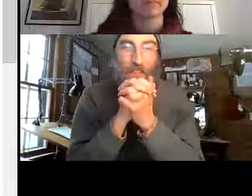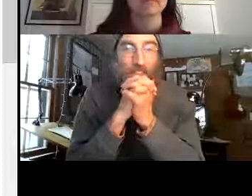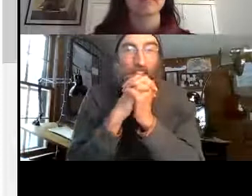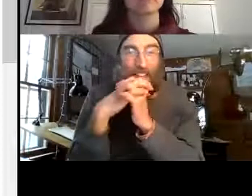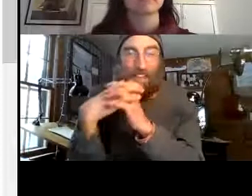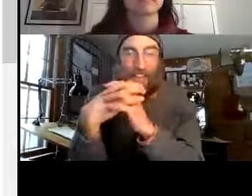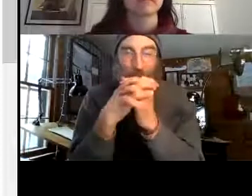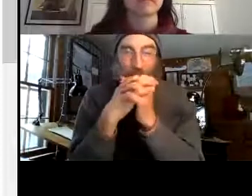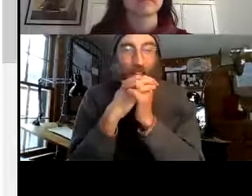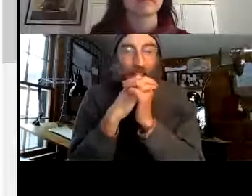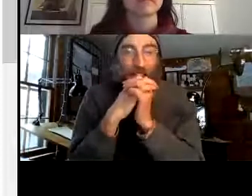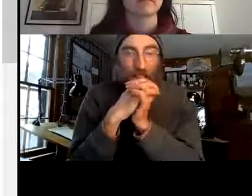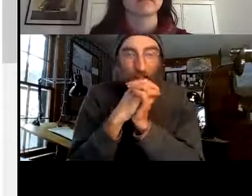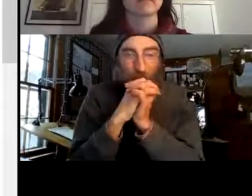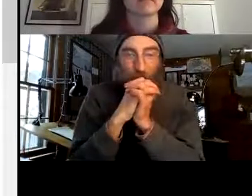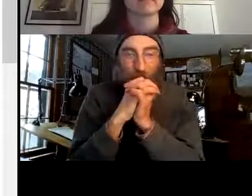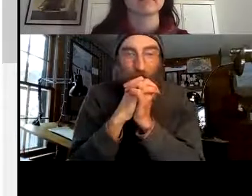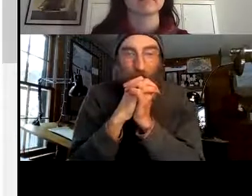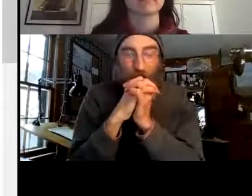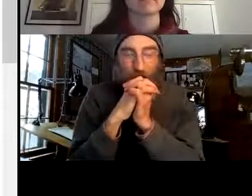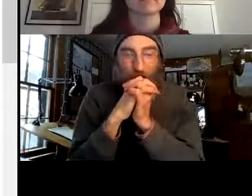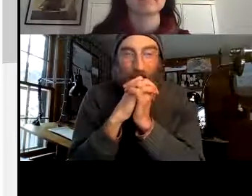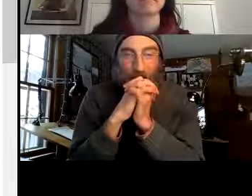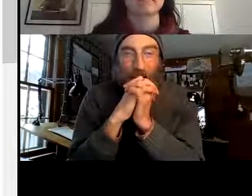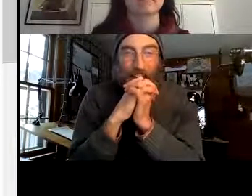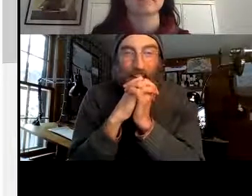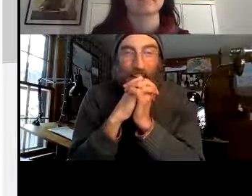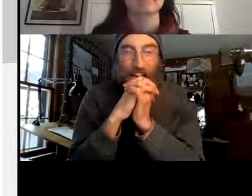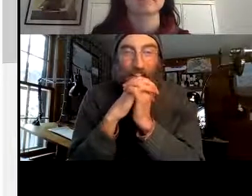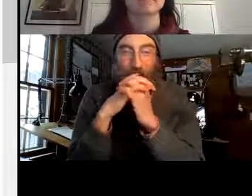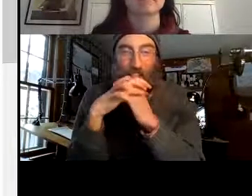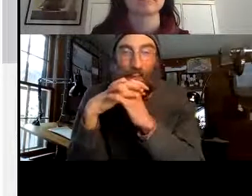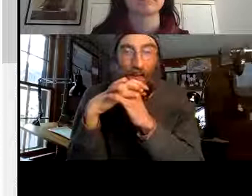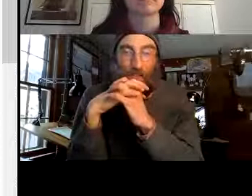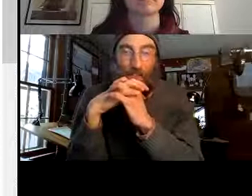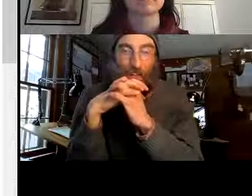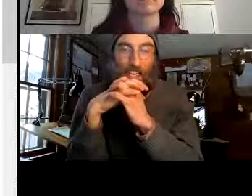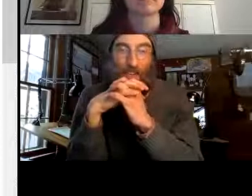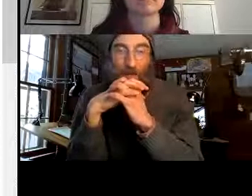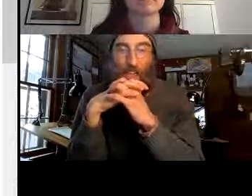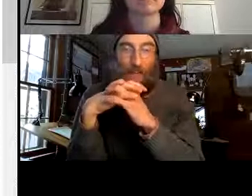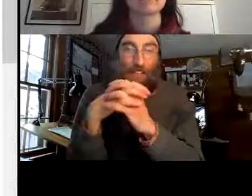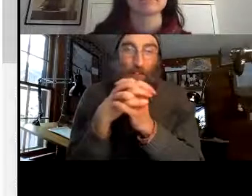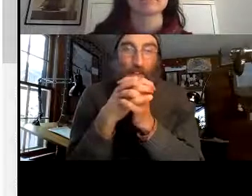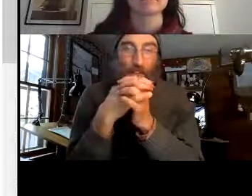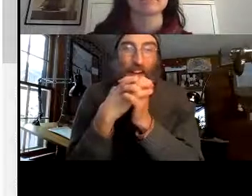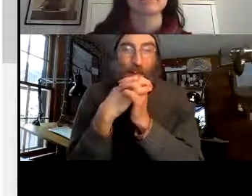this shows the uh the the um educational atmosphere in the regiment in winter